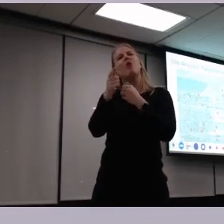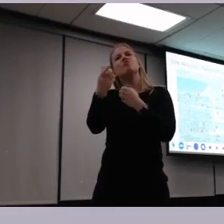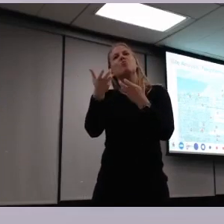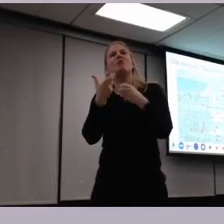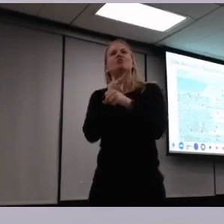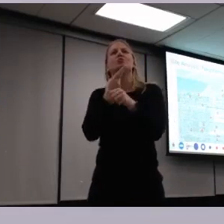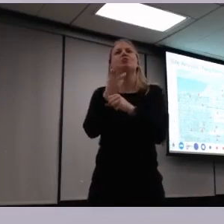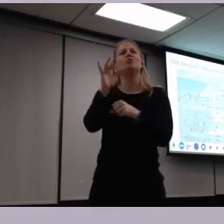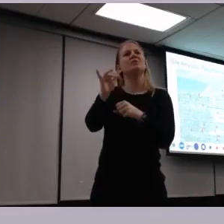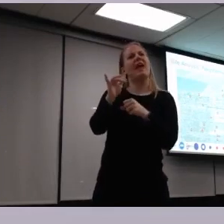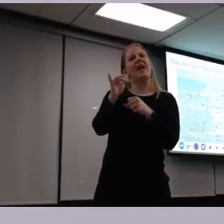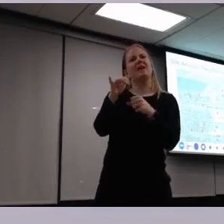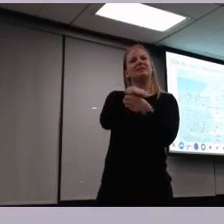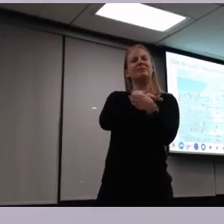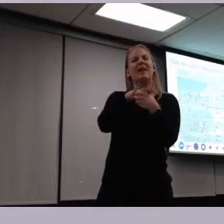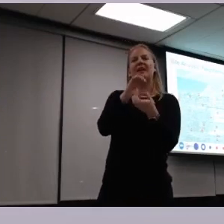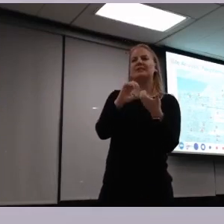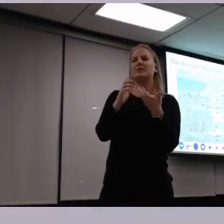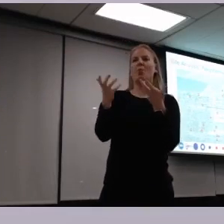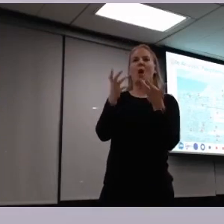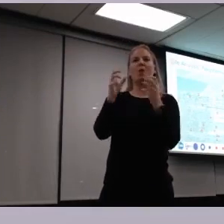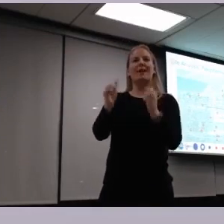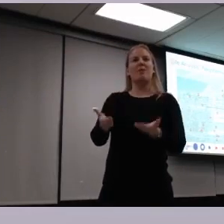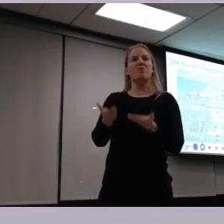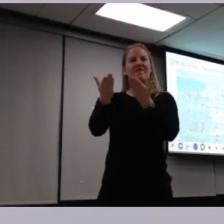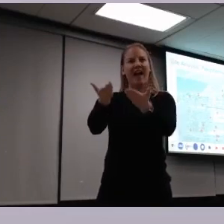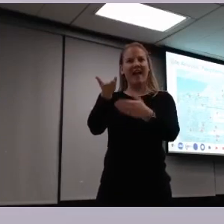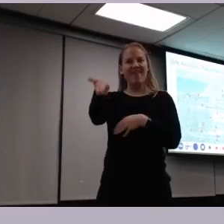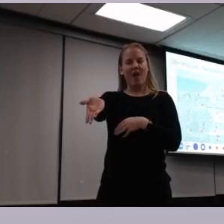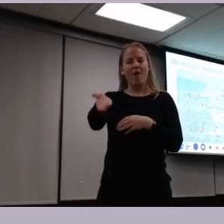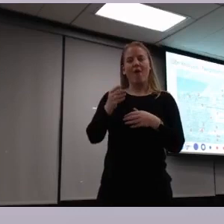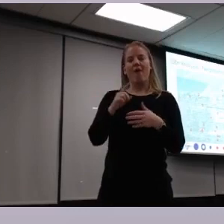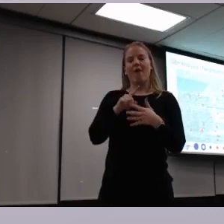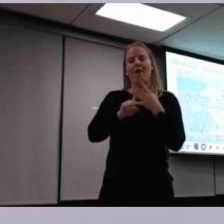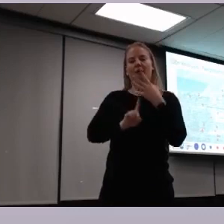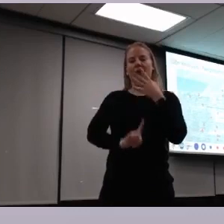And so but before we do that, we want to make sure we have an inventory of the existing amenities